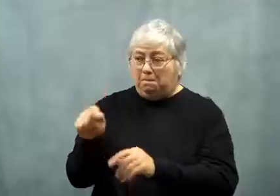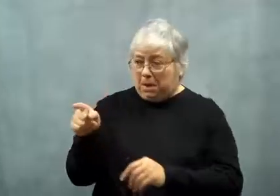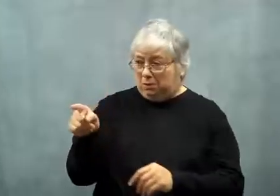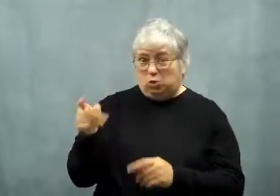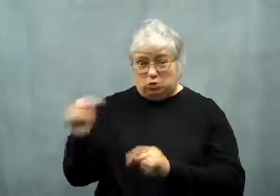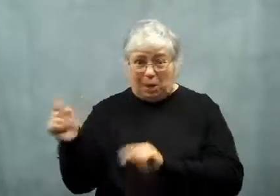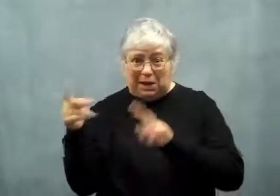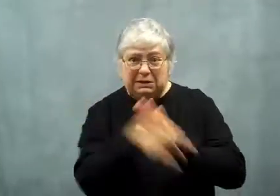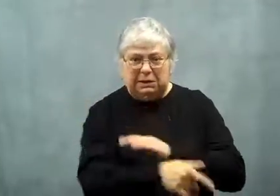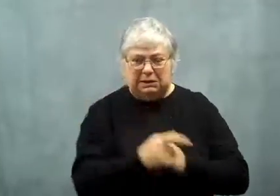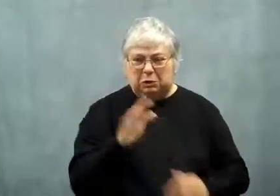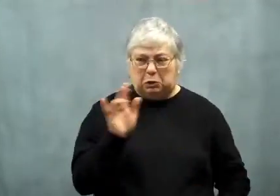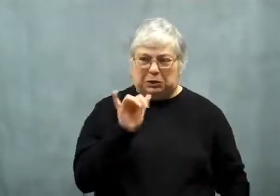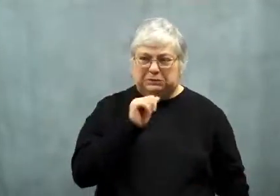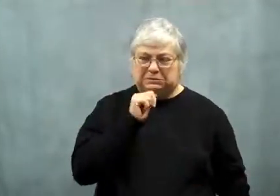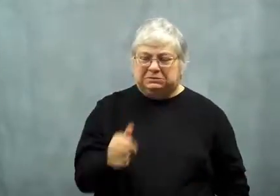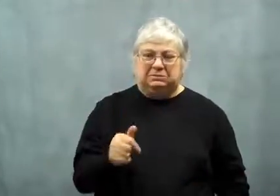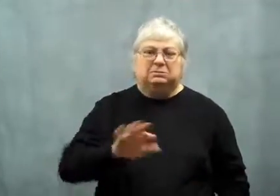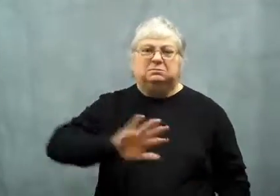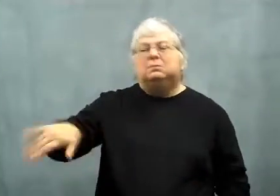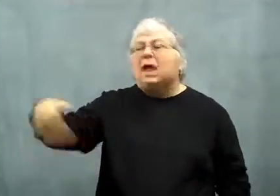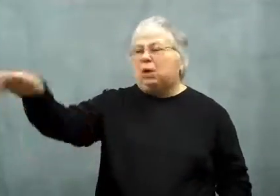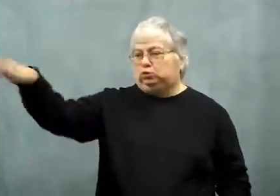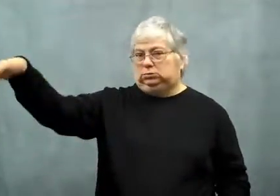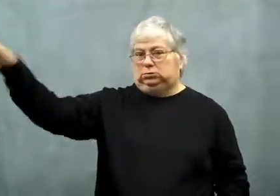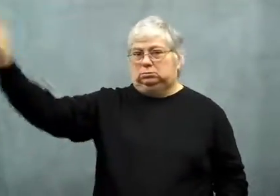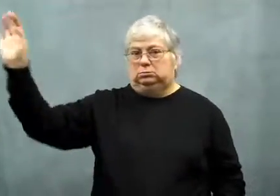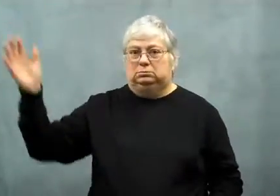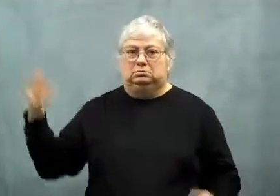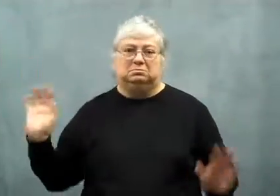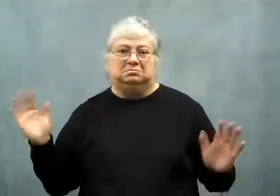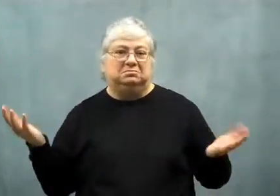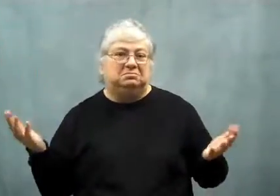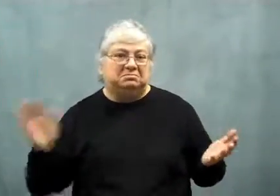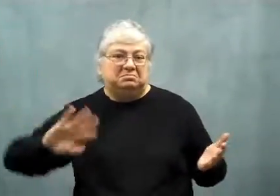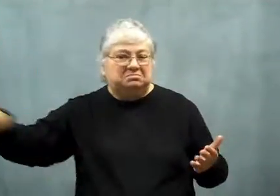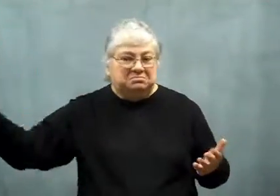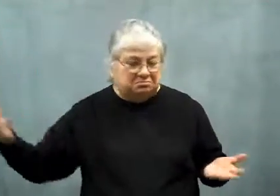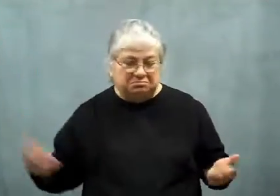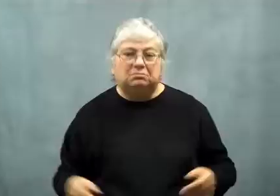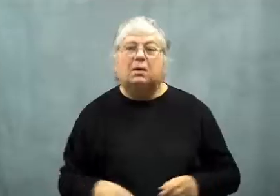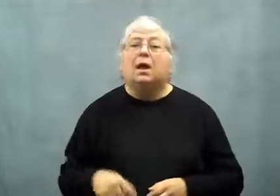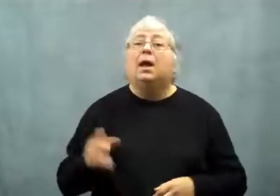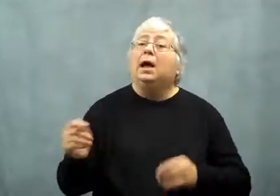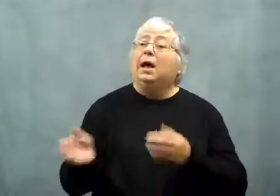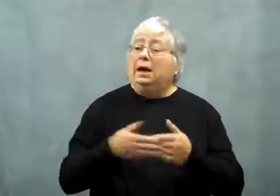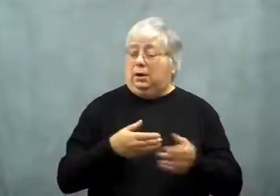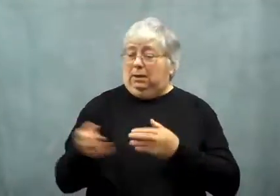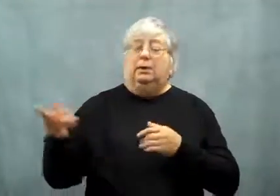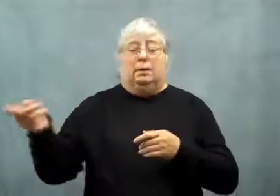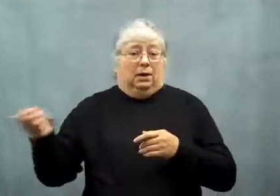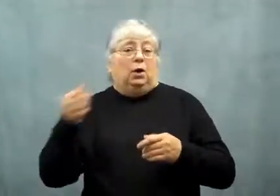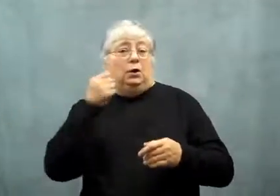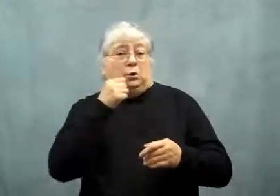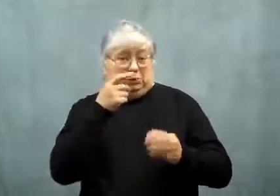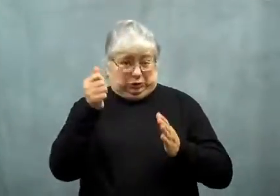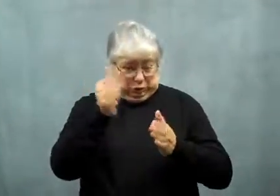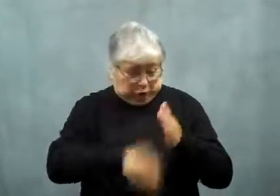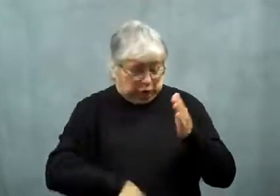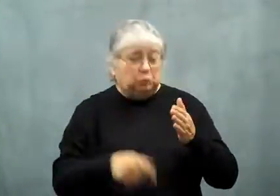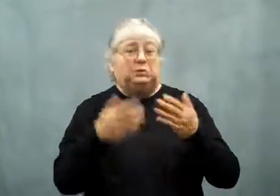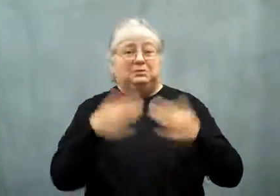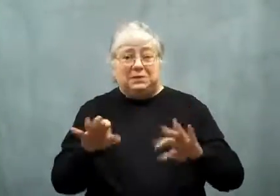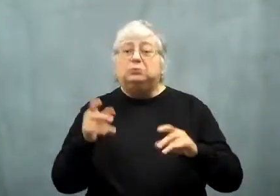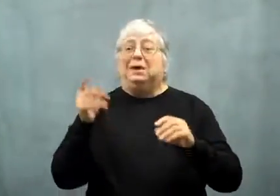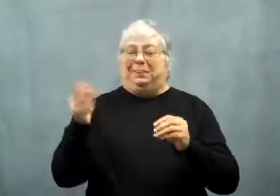They didn't appear to be intent on killing her, so they were just sent away.